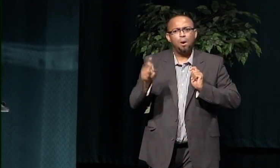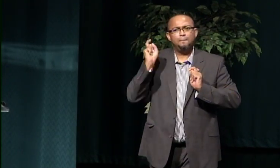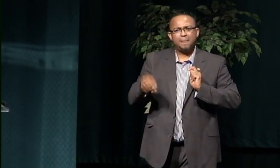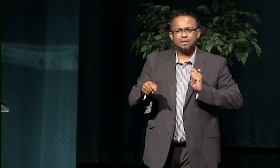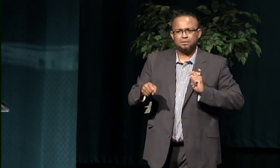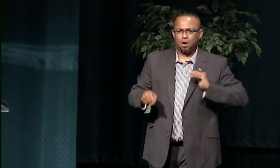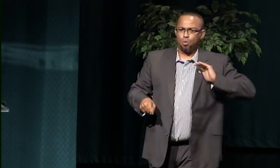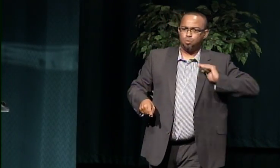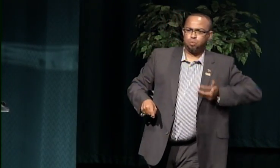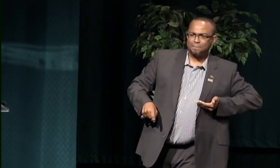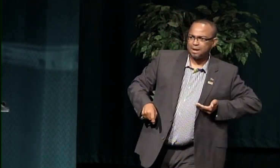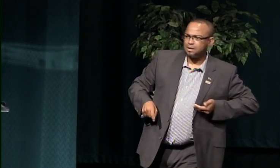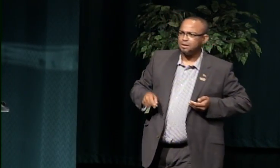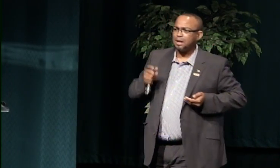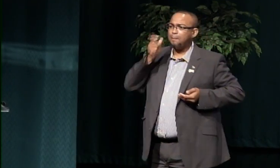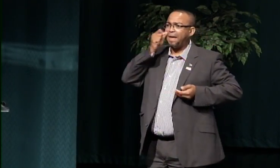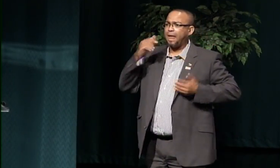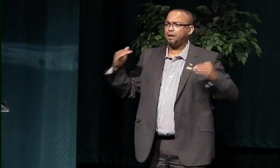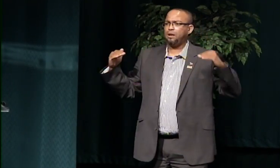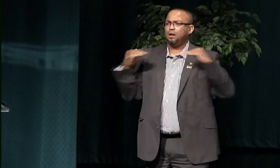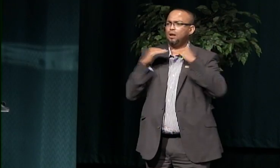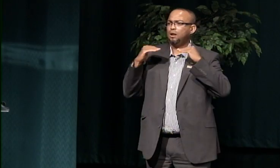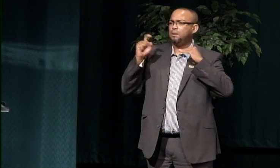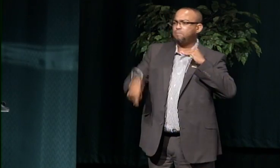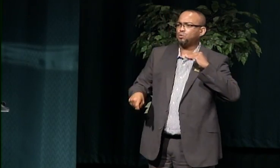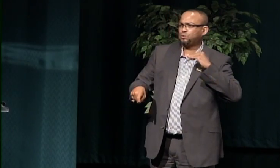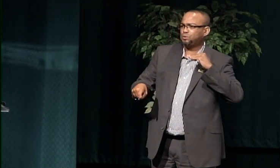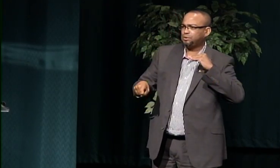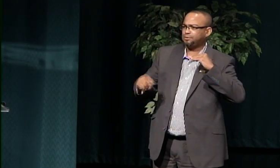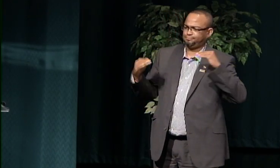There have been a lot of changes since 1994.